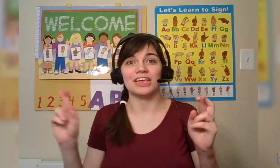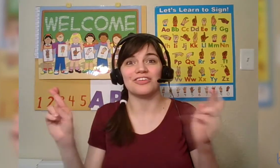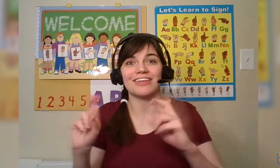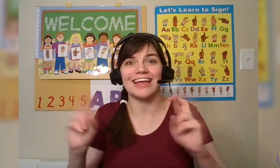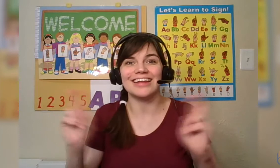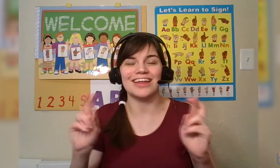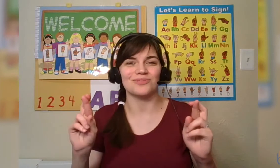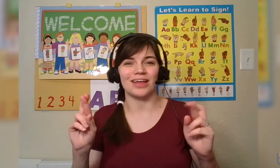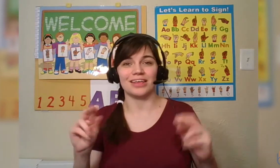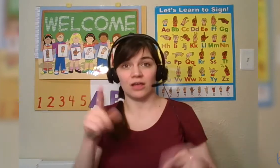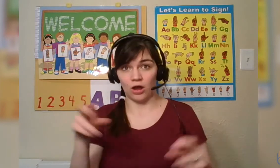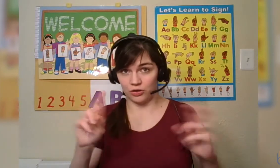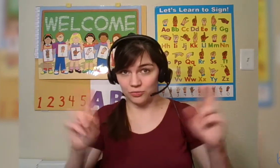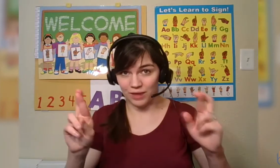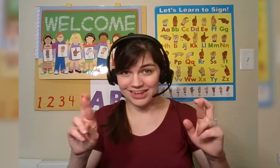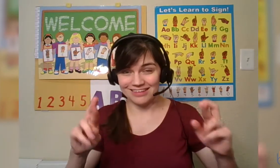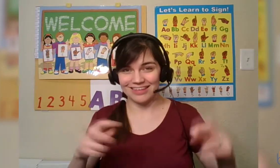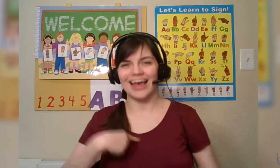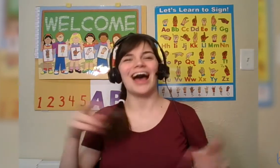like you're excited and ready. Are you ready? I'm ready.